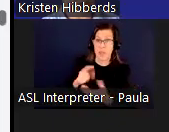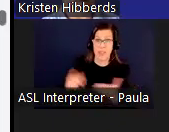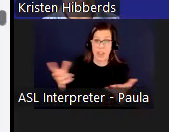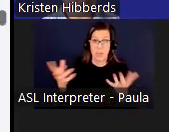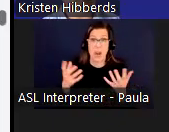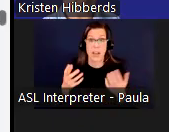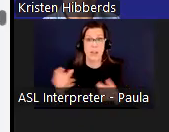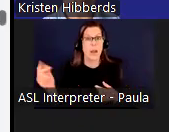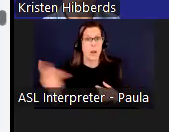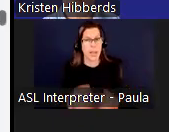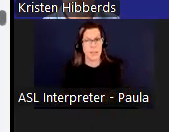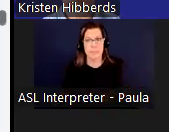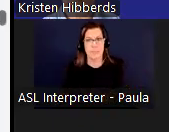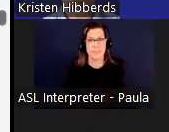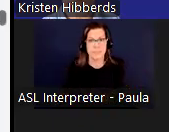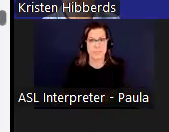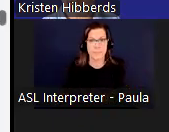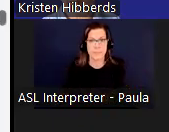OK, thank you.